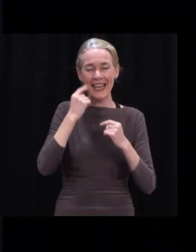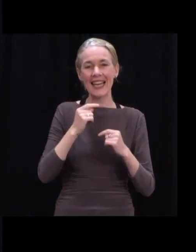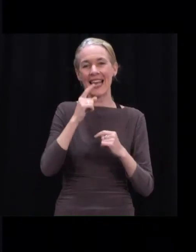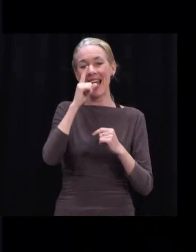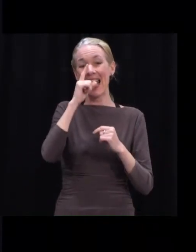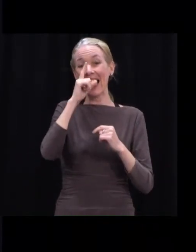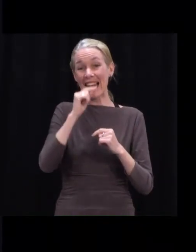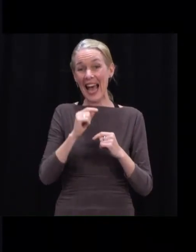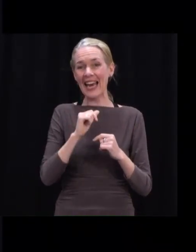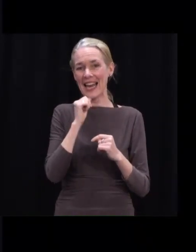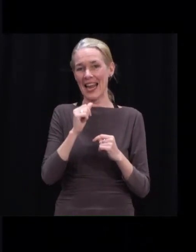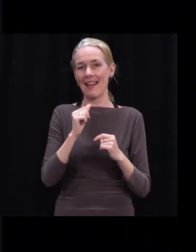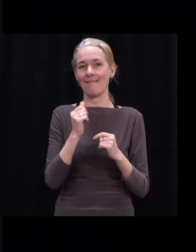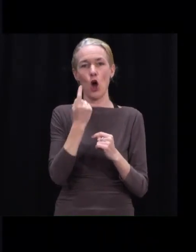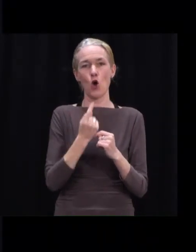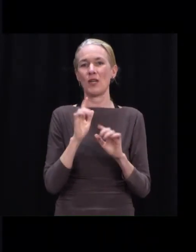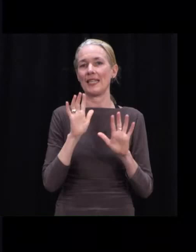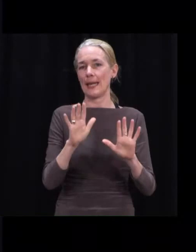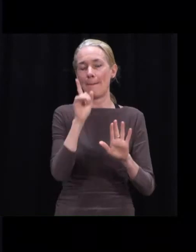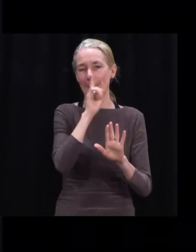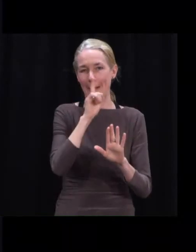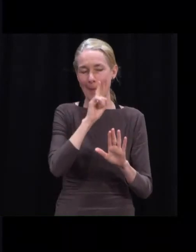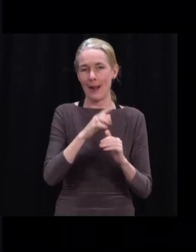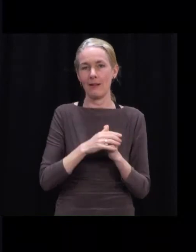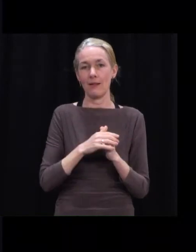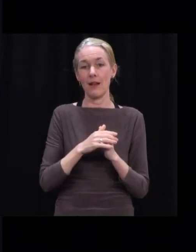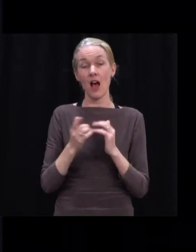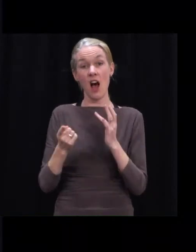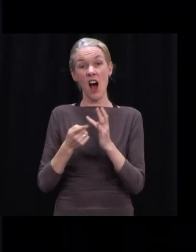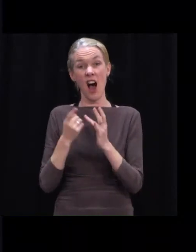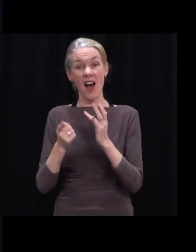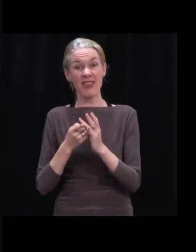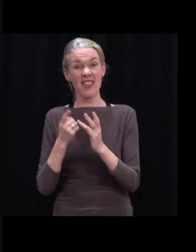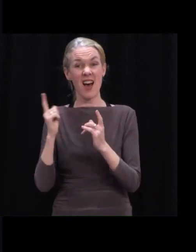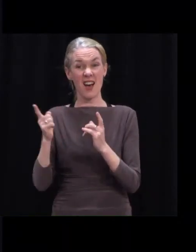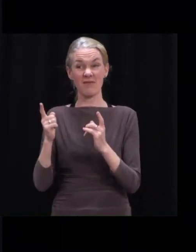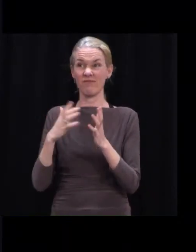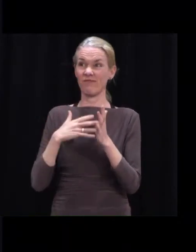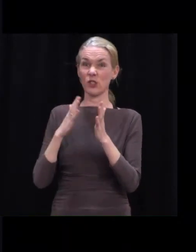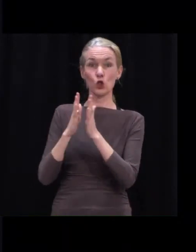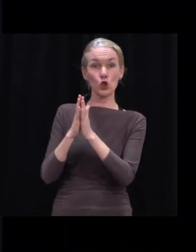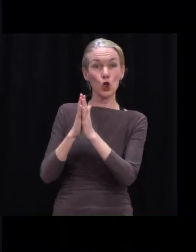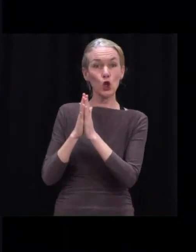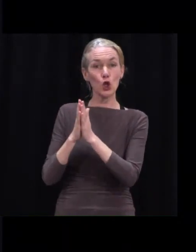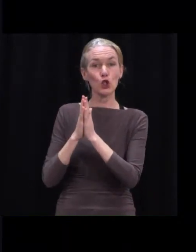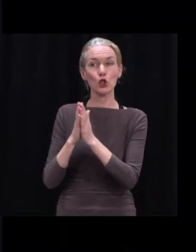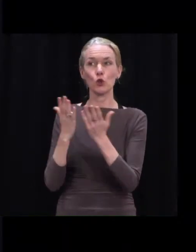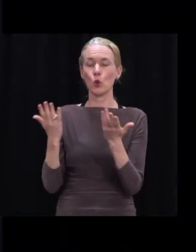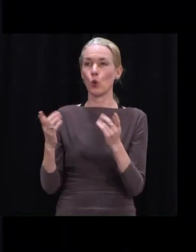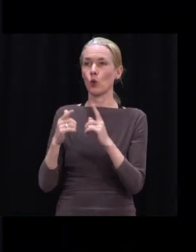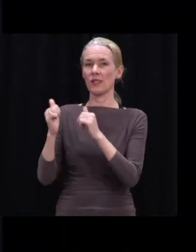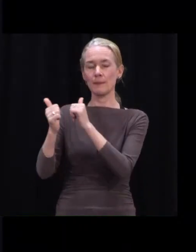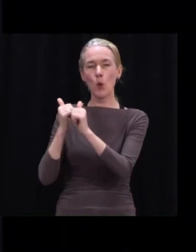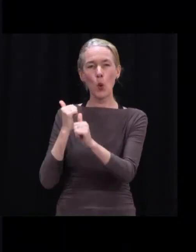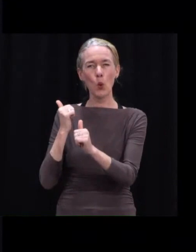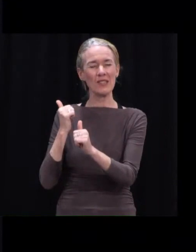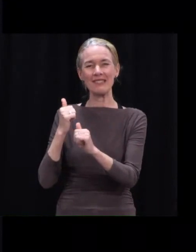delivered to you. Weddings, funerals, tangihangi are